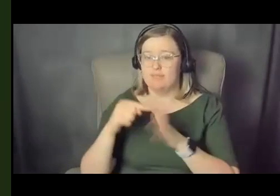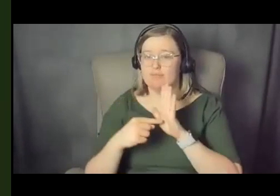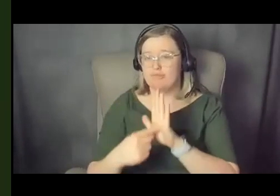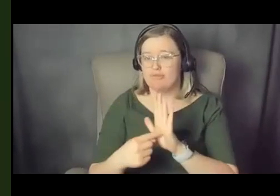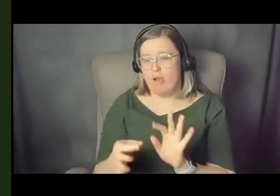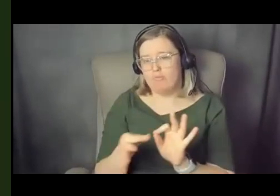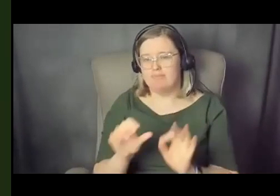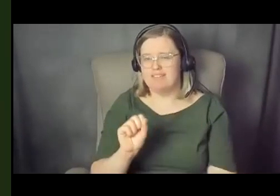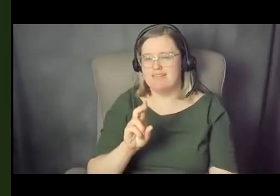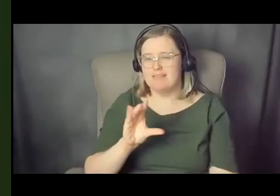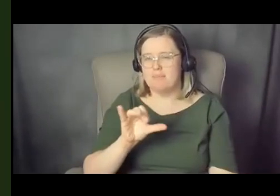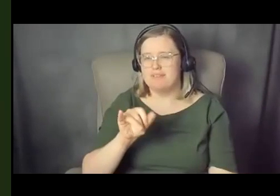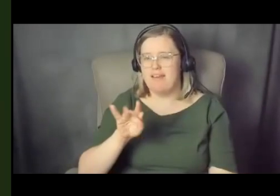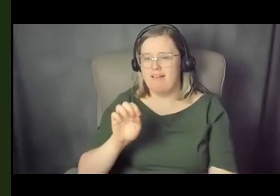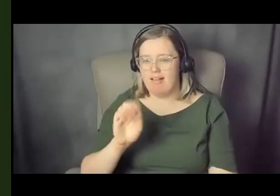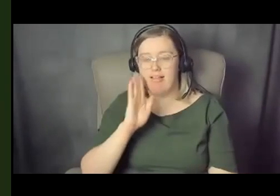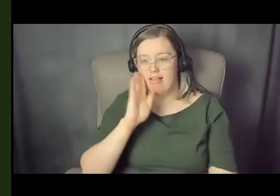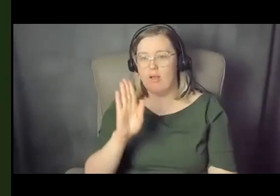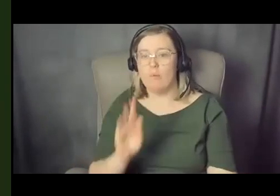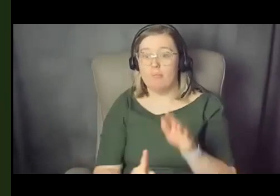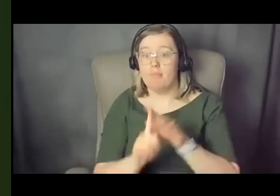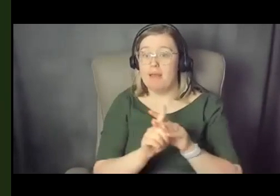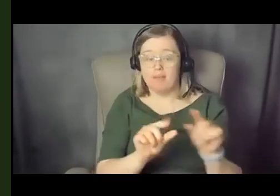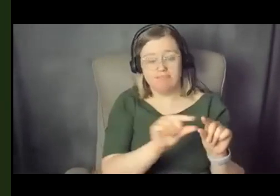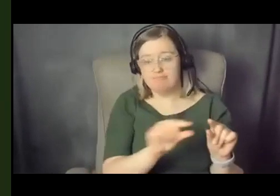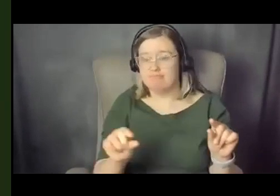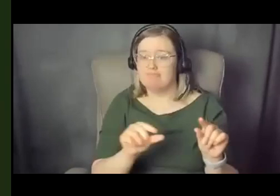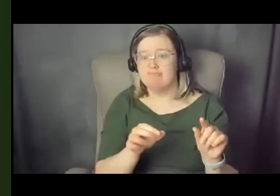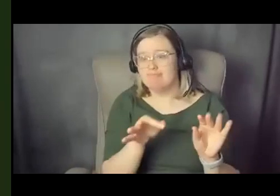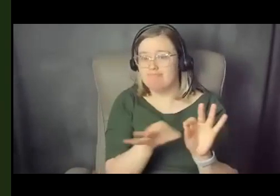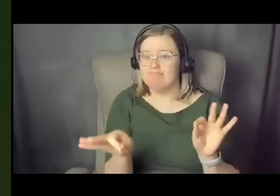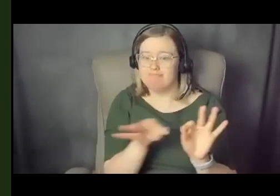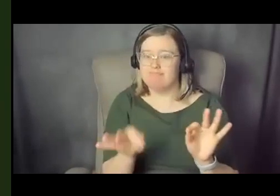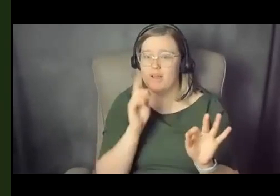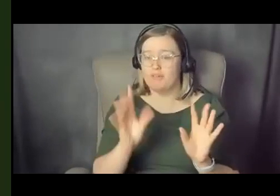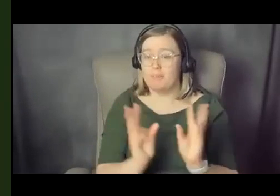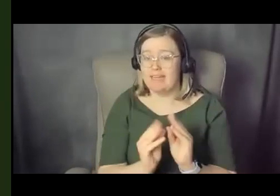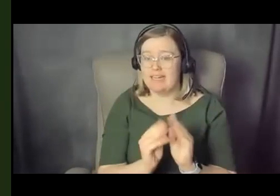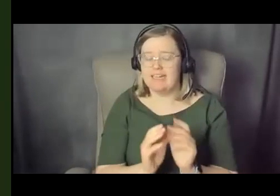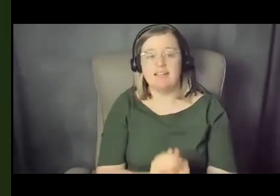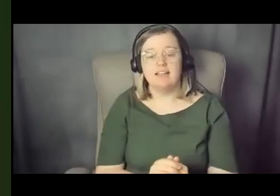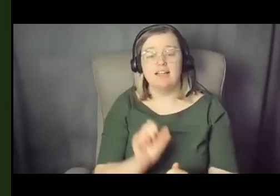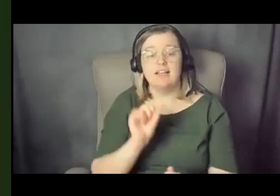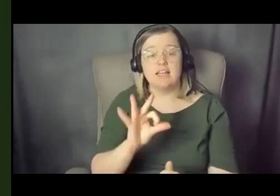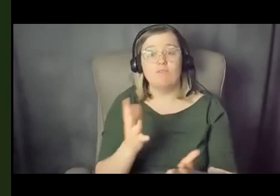you'll get captions for today's meeting. If you would like to use -- if you'd like to use the translated